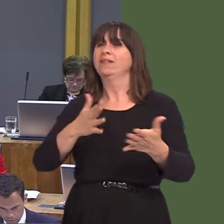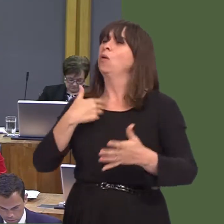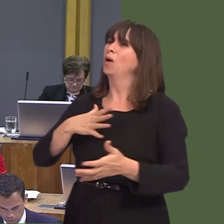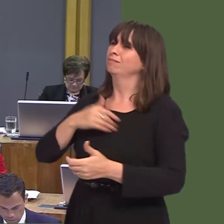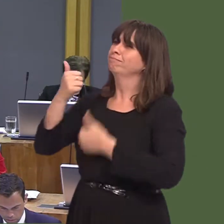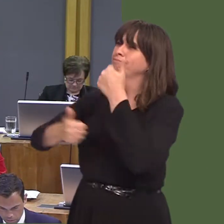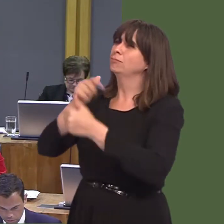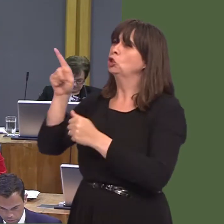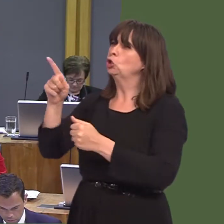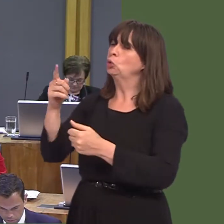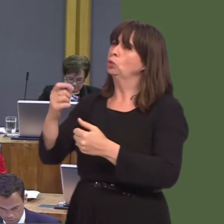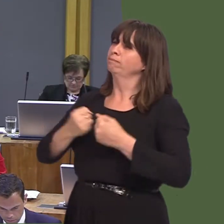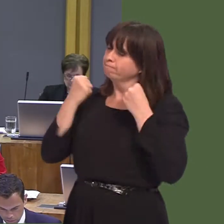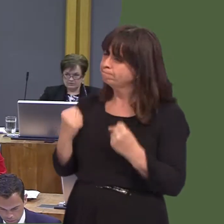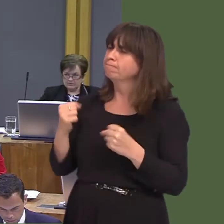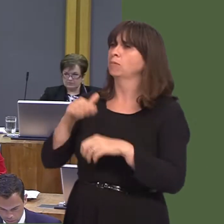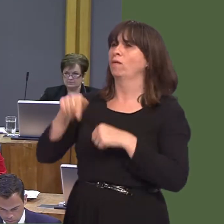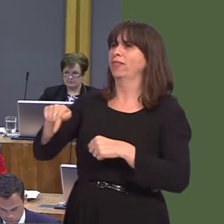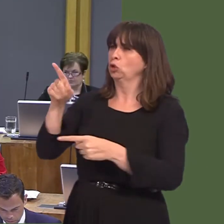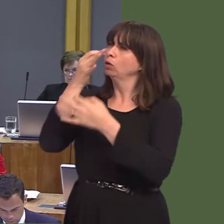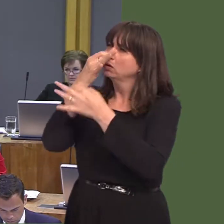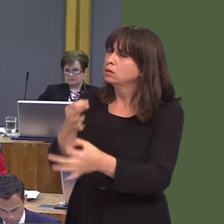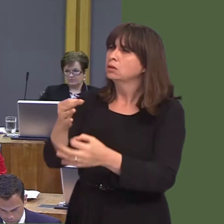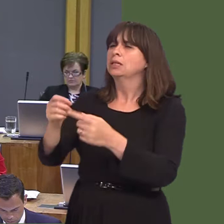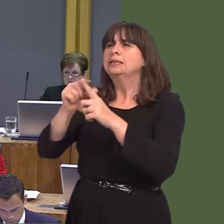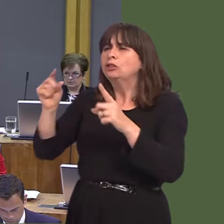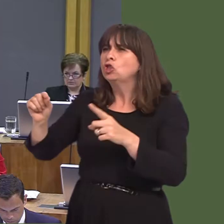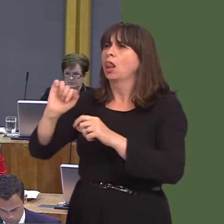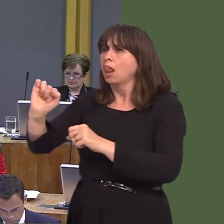I know he has a very deep interest in digitisation and the opportunities that it affords, not